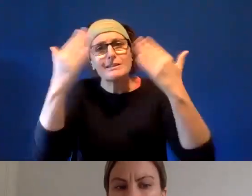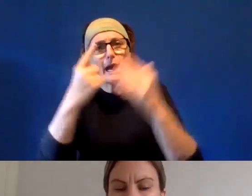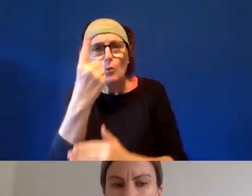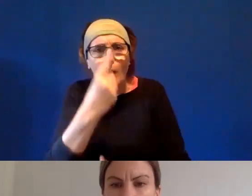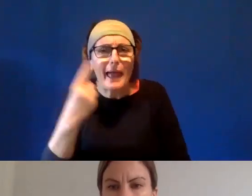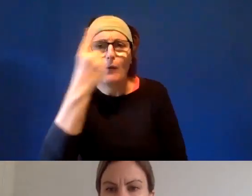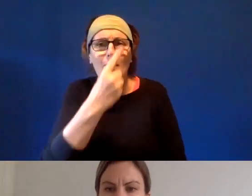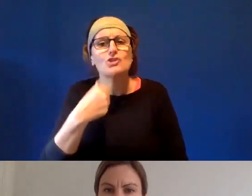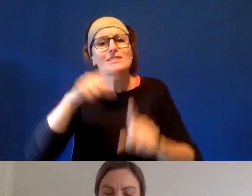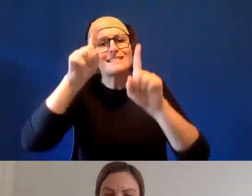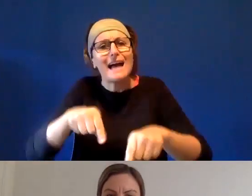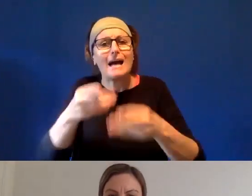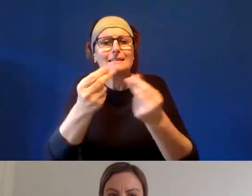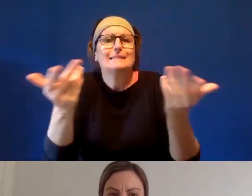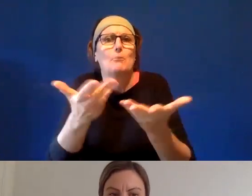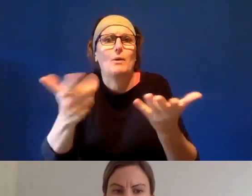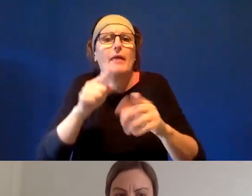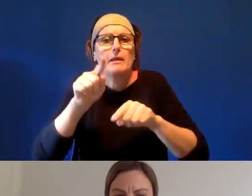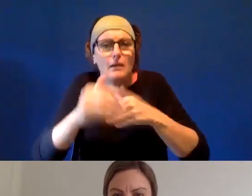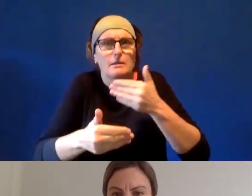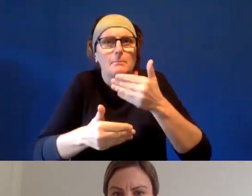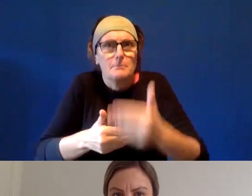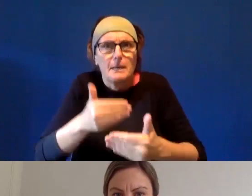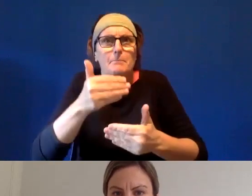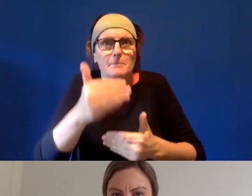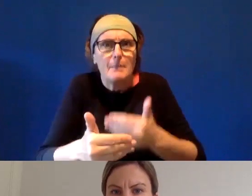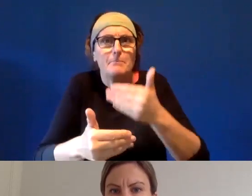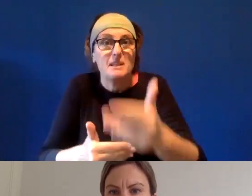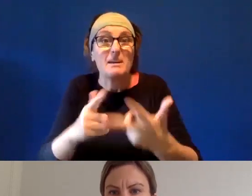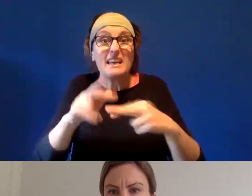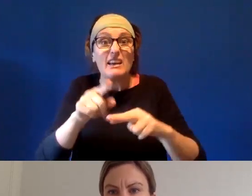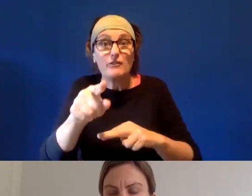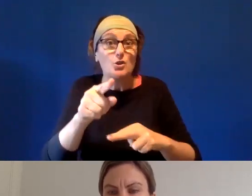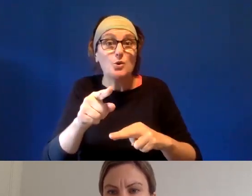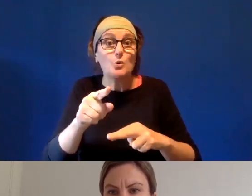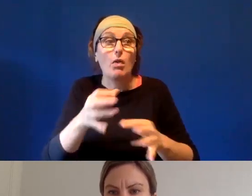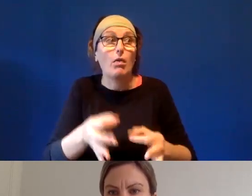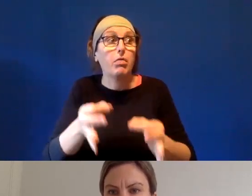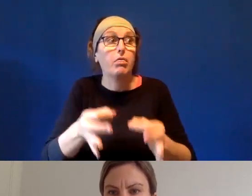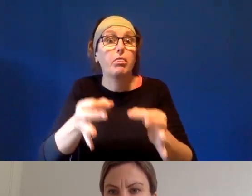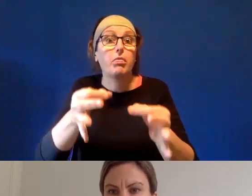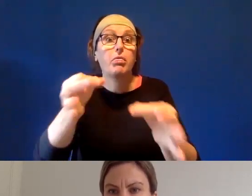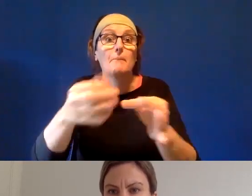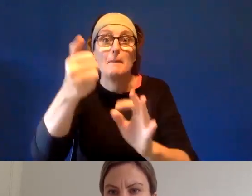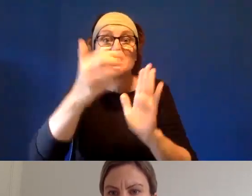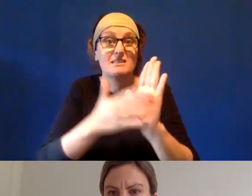somewhere and then you're able to move from there. Otherwise, it will come six months down the track. And all the opportunities that are